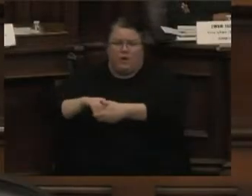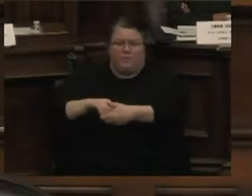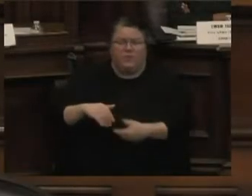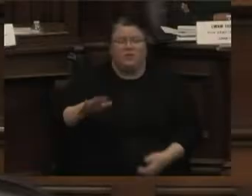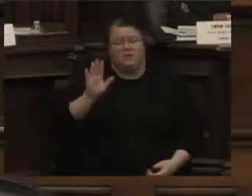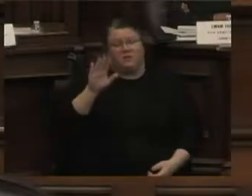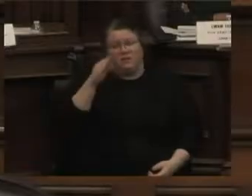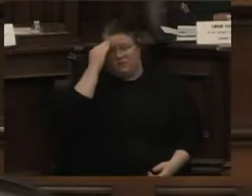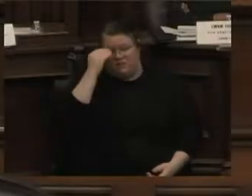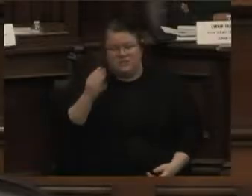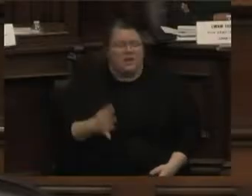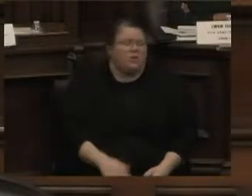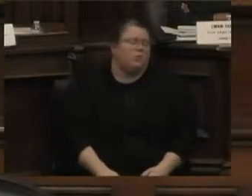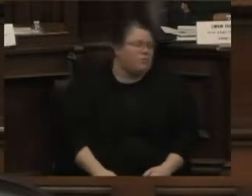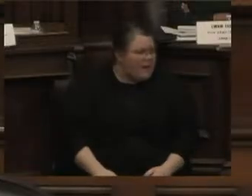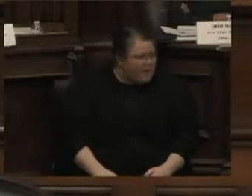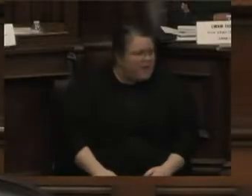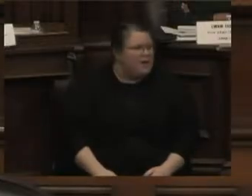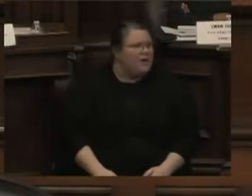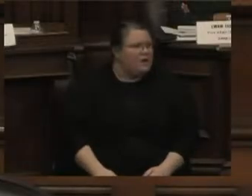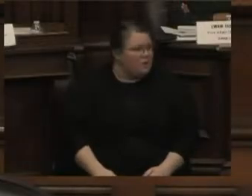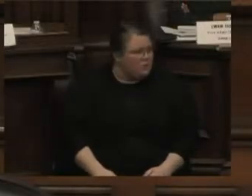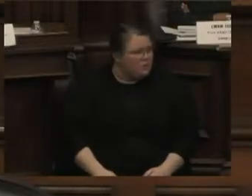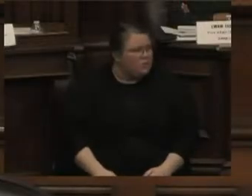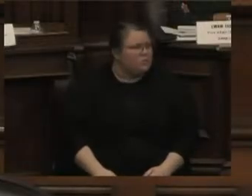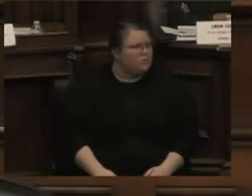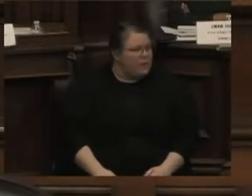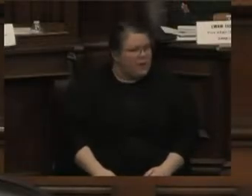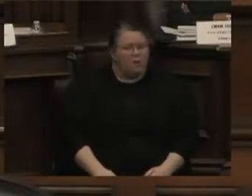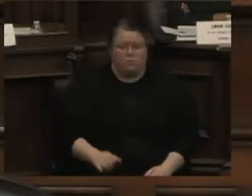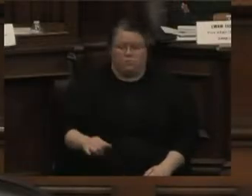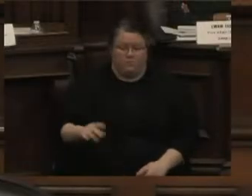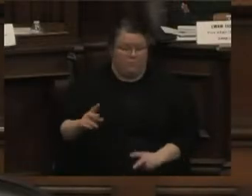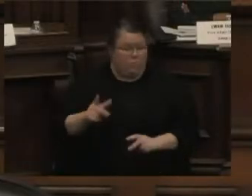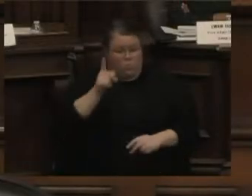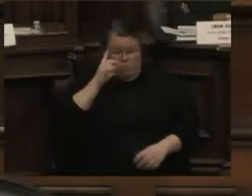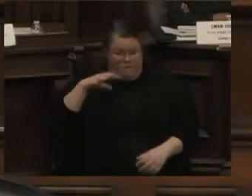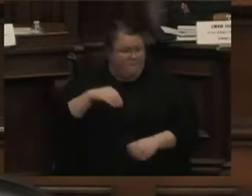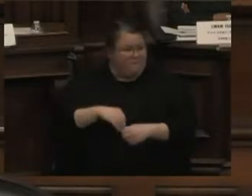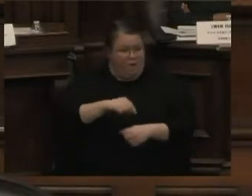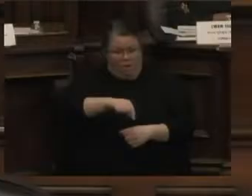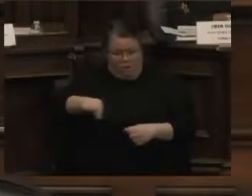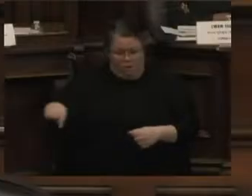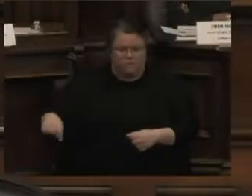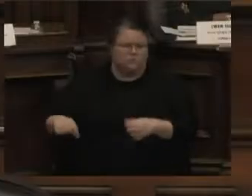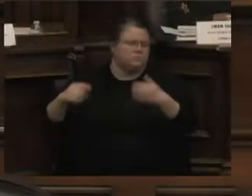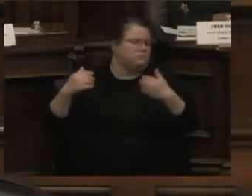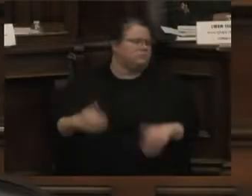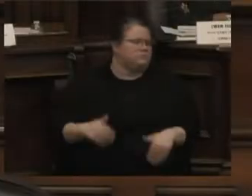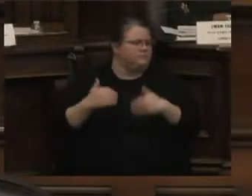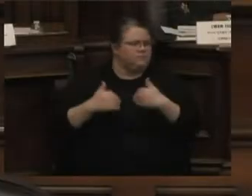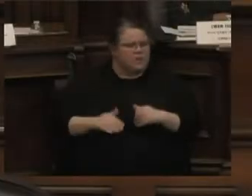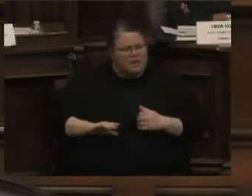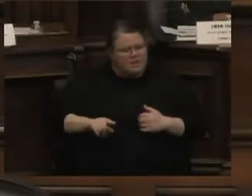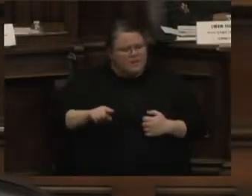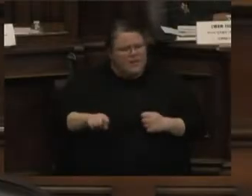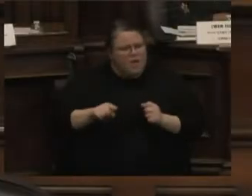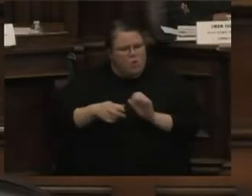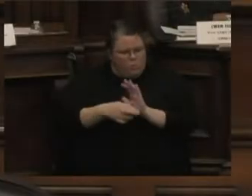many of us worked with our investigative team. And I and I have to say, that was an